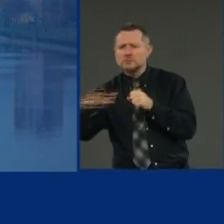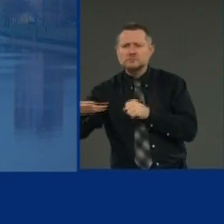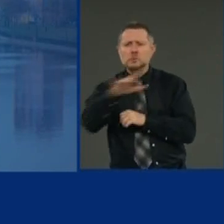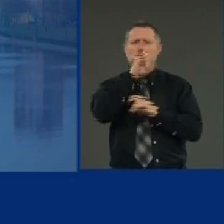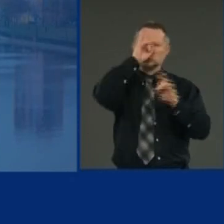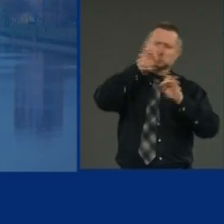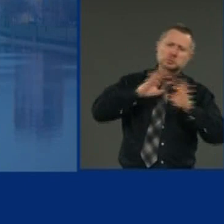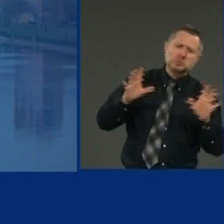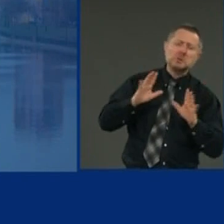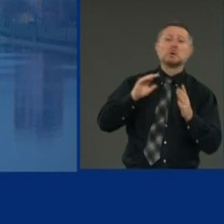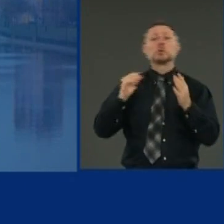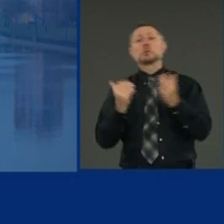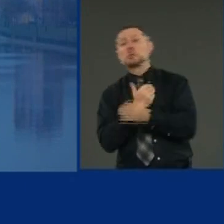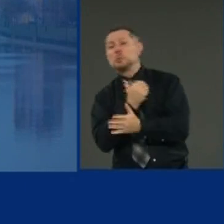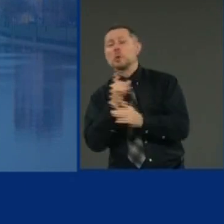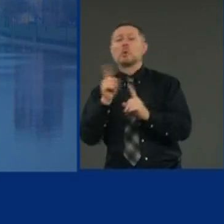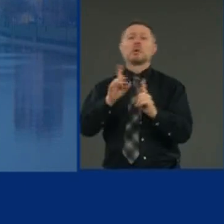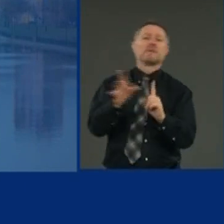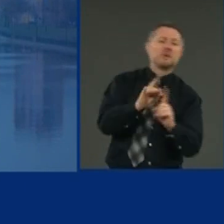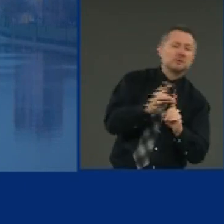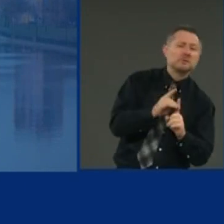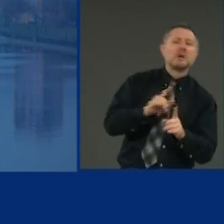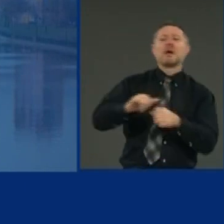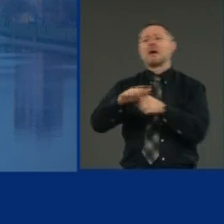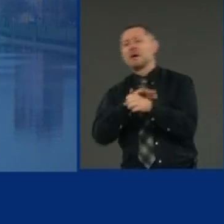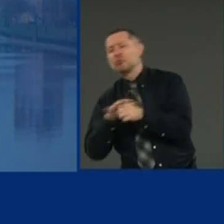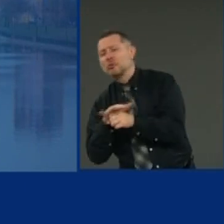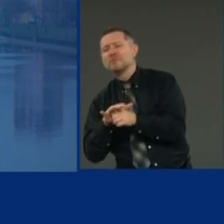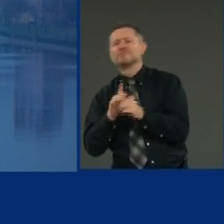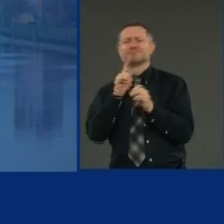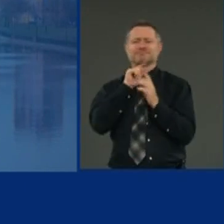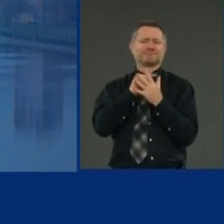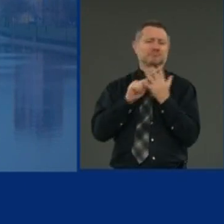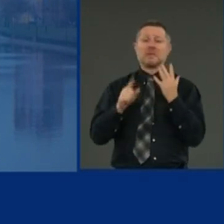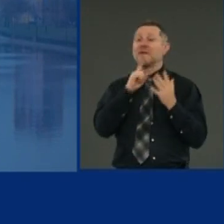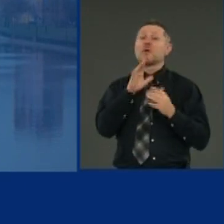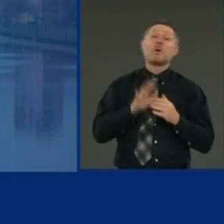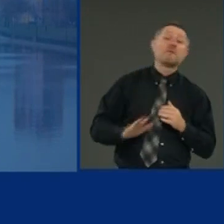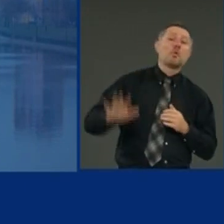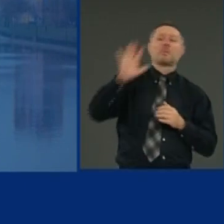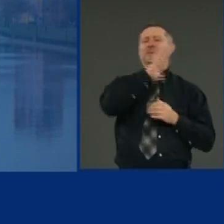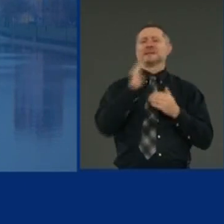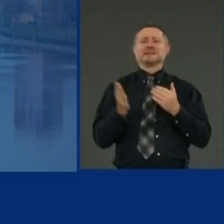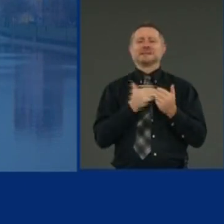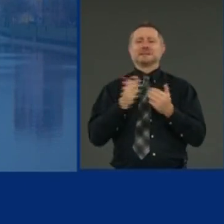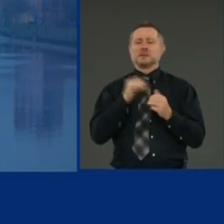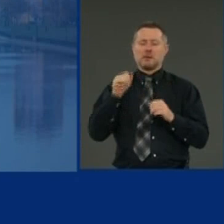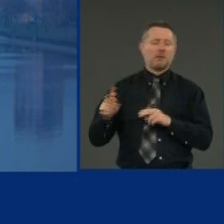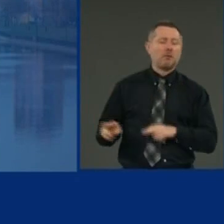CLEARLY WHAT IS HAPPENING IN TERMS OF THE SPREAD OF THE VIRUS, THE SEVERITY OF THE NEW INFECTIONS, NEW INFECTIONS IN